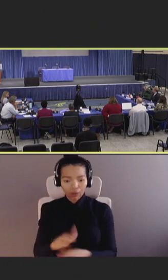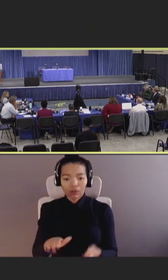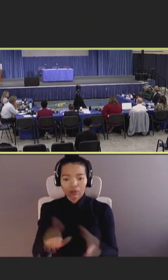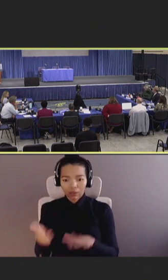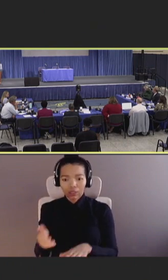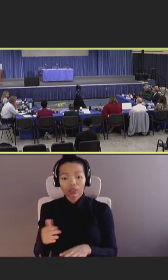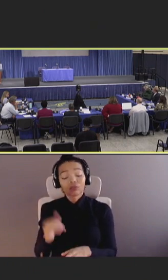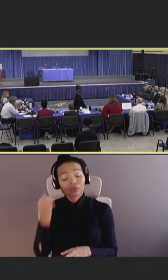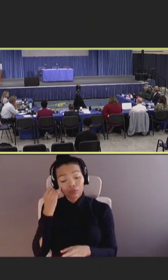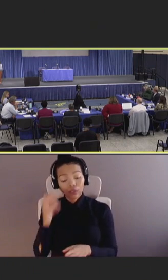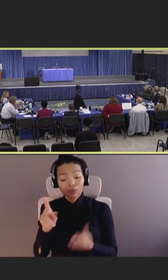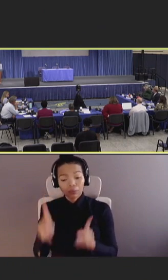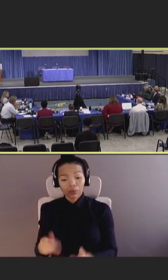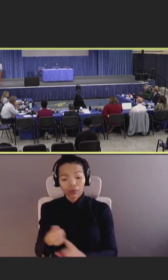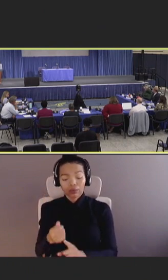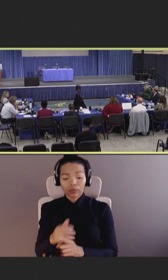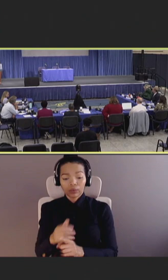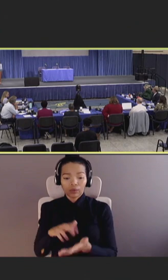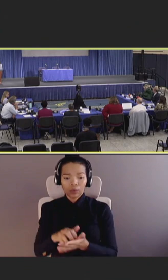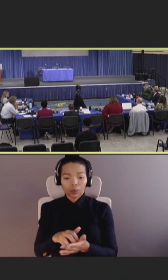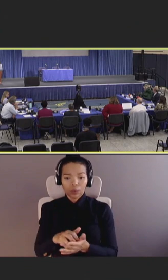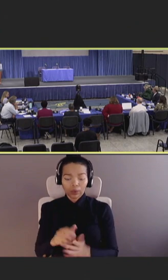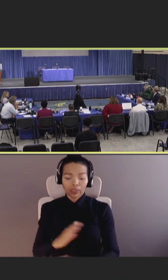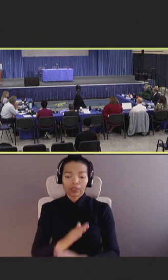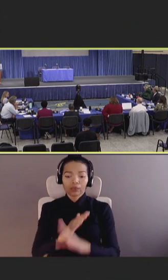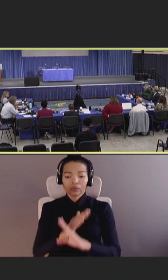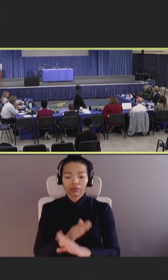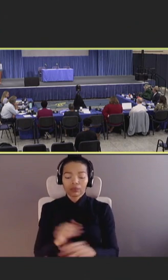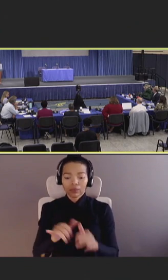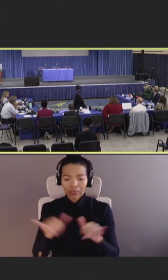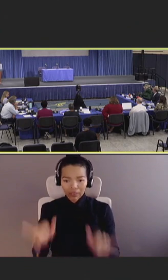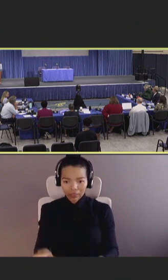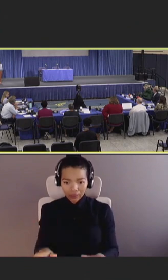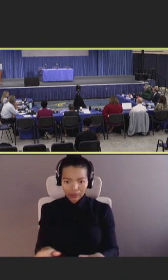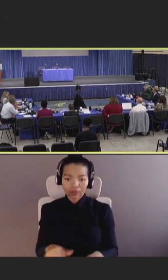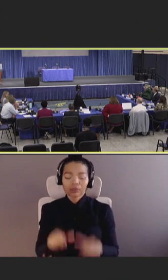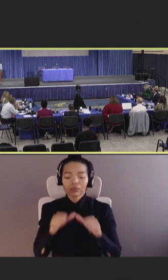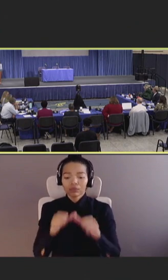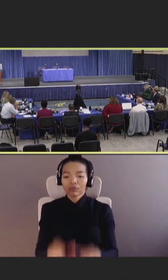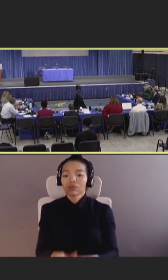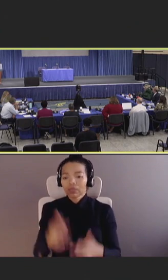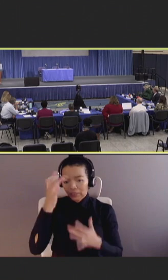immune systems, chronic diseases, and pneumonia, as well as young children and the elderly,